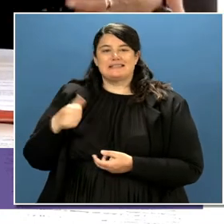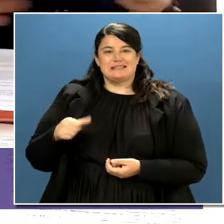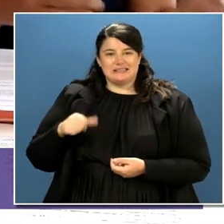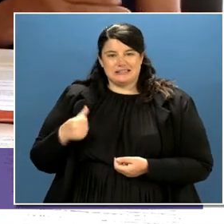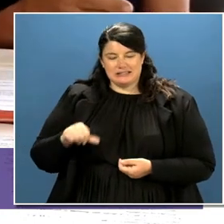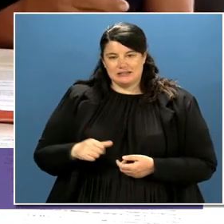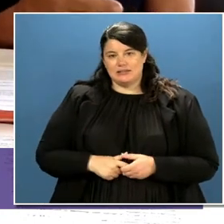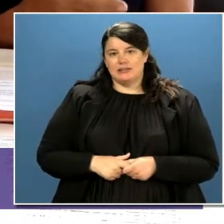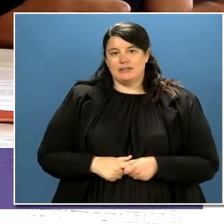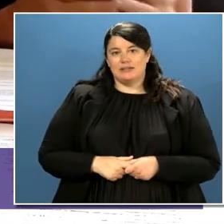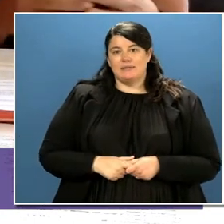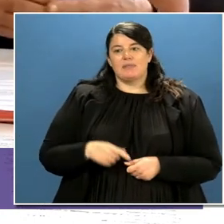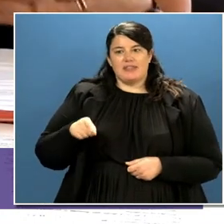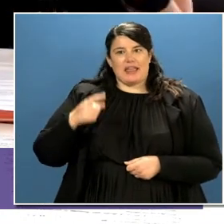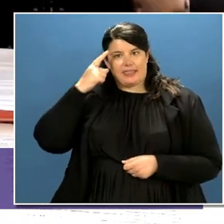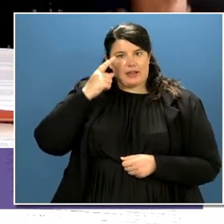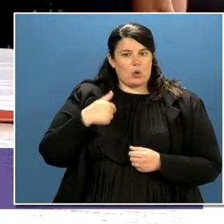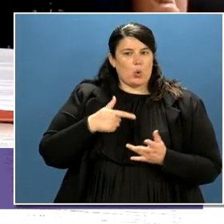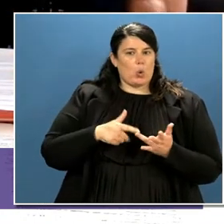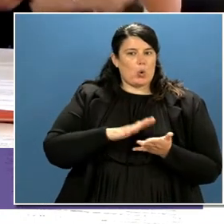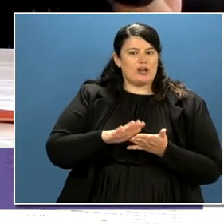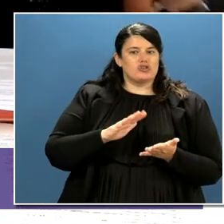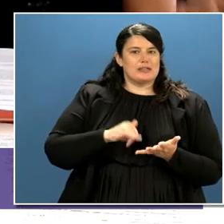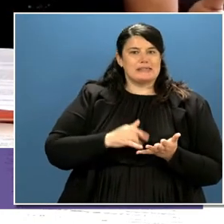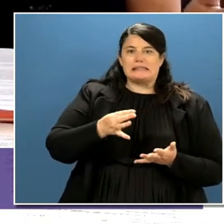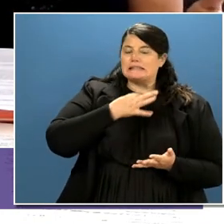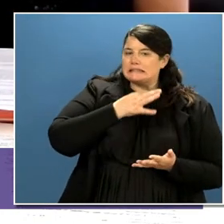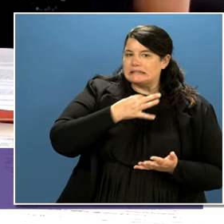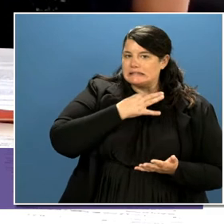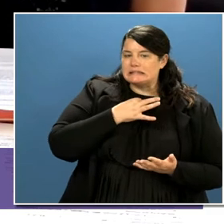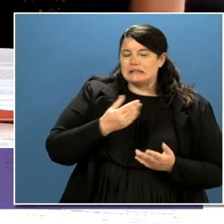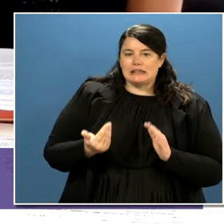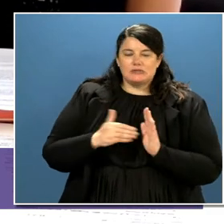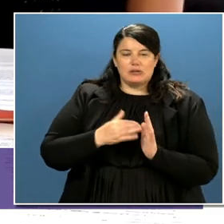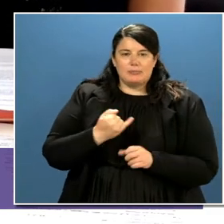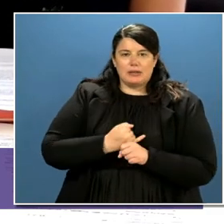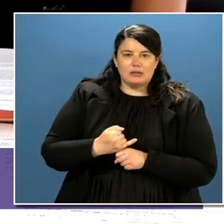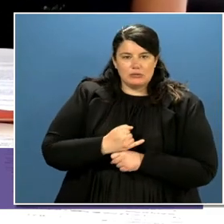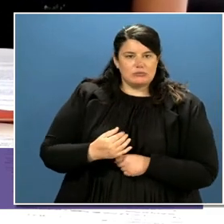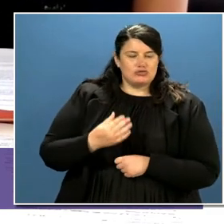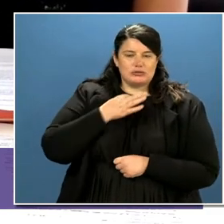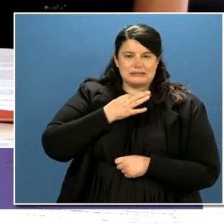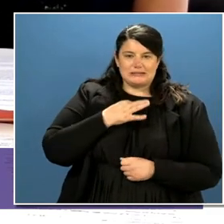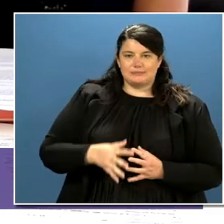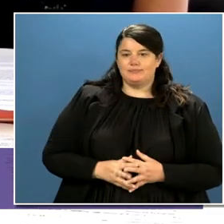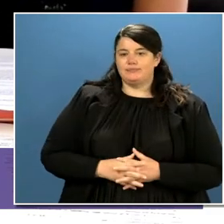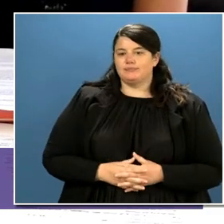that was an occupational health and safety and extra medical assumptions. Yes. Thank you very much.